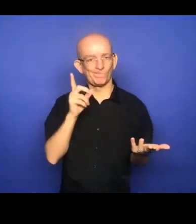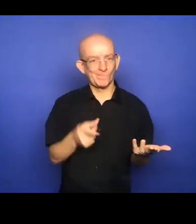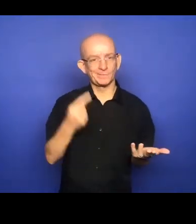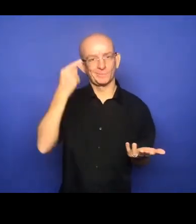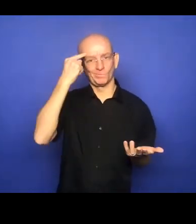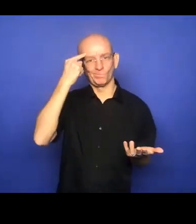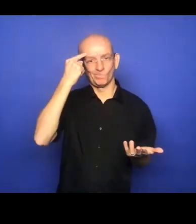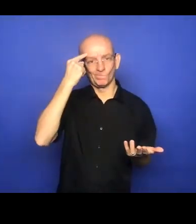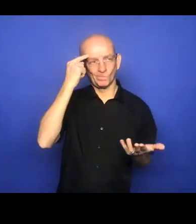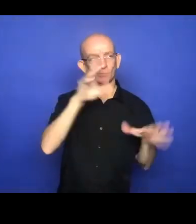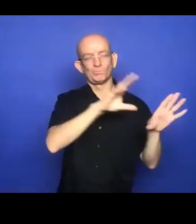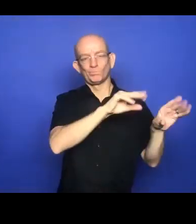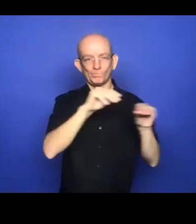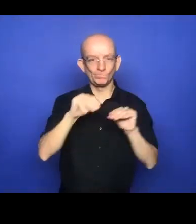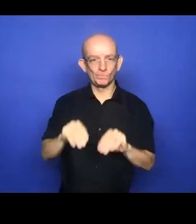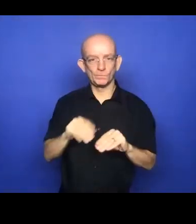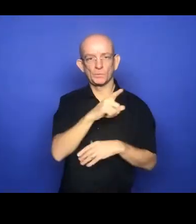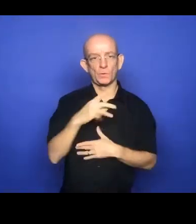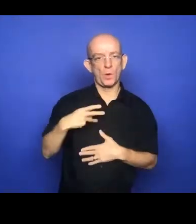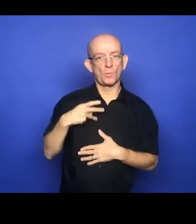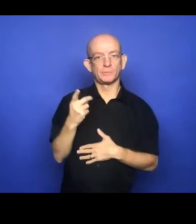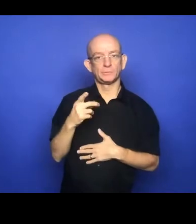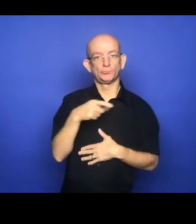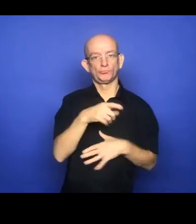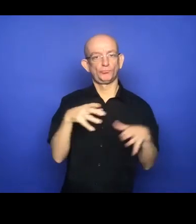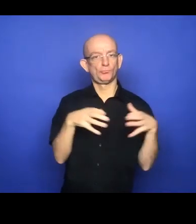the Washington group model is something that is